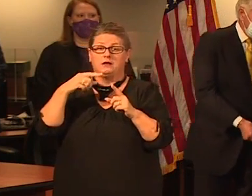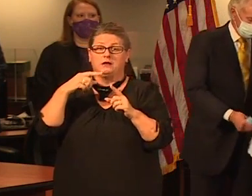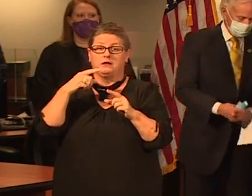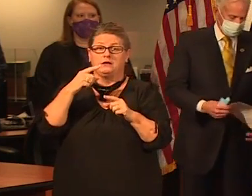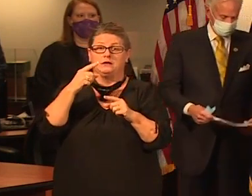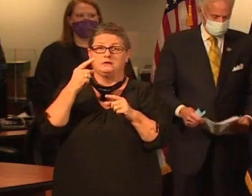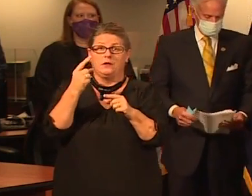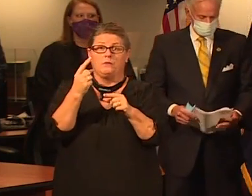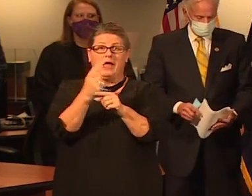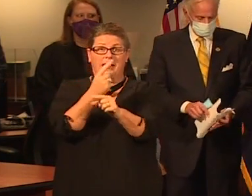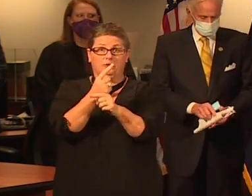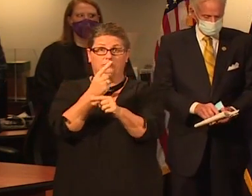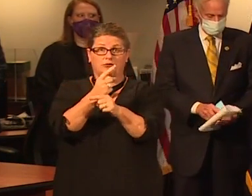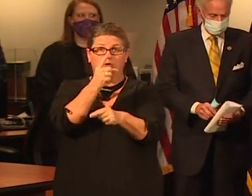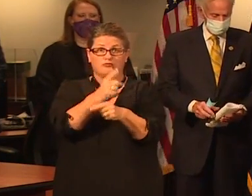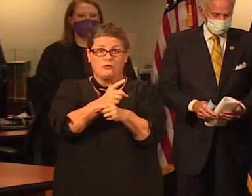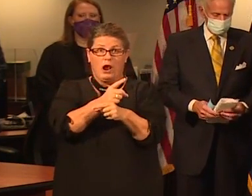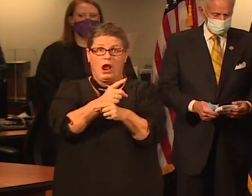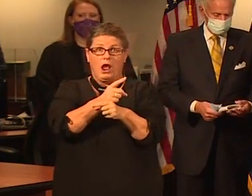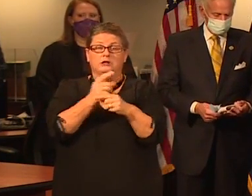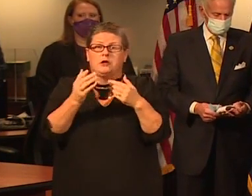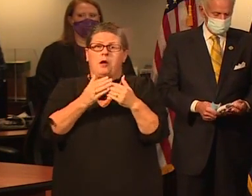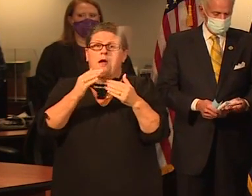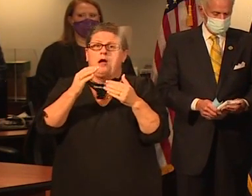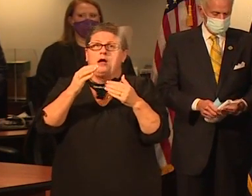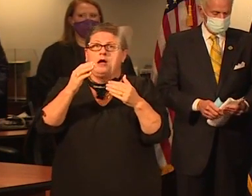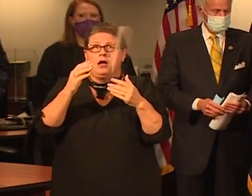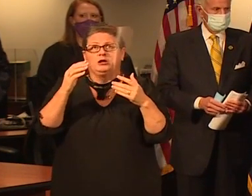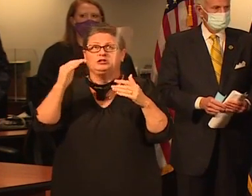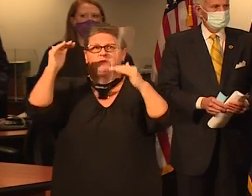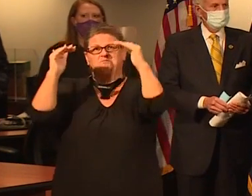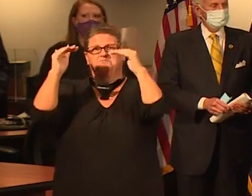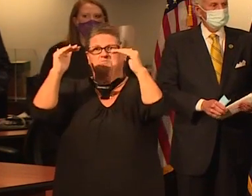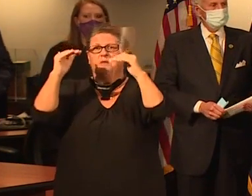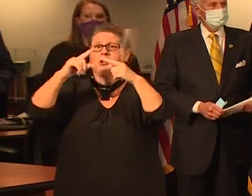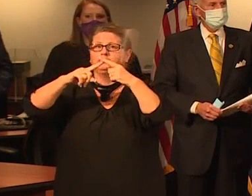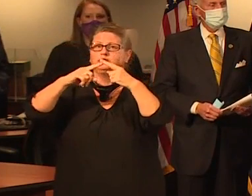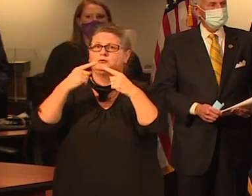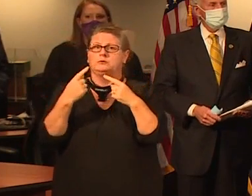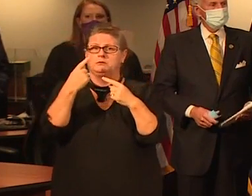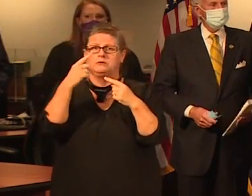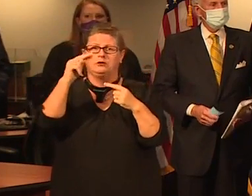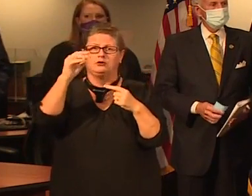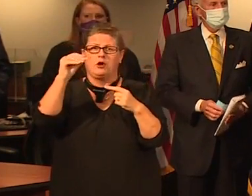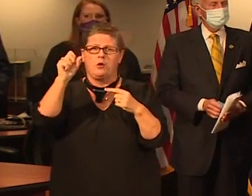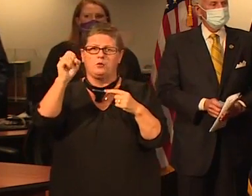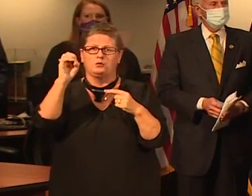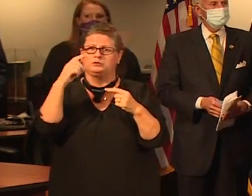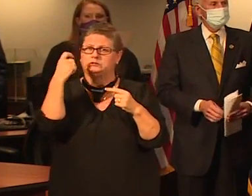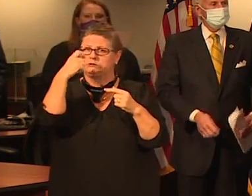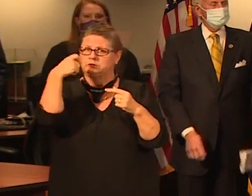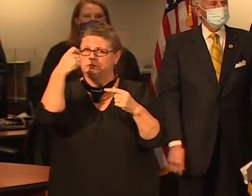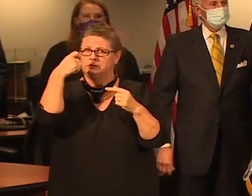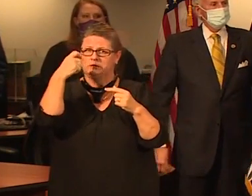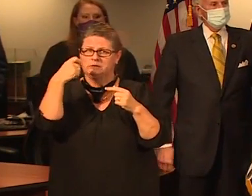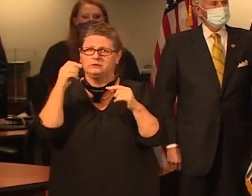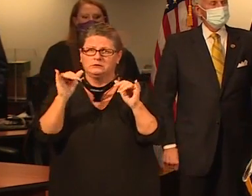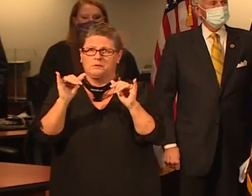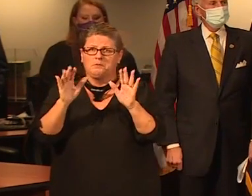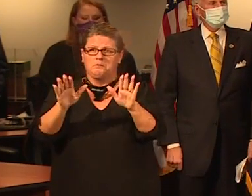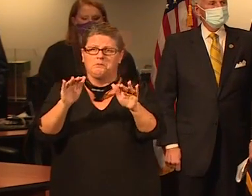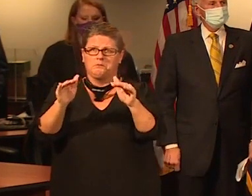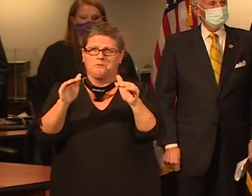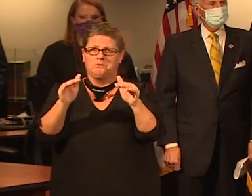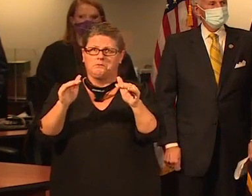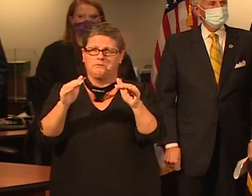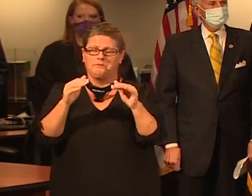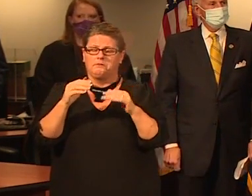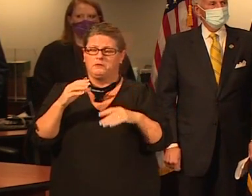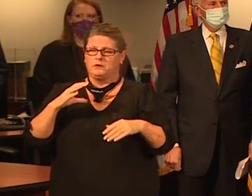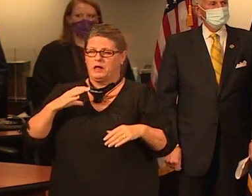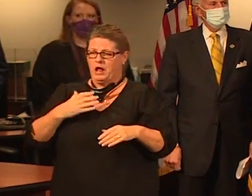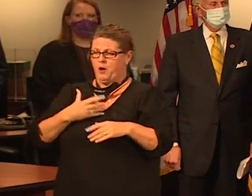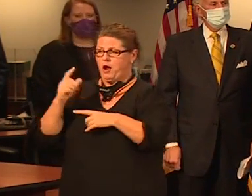MY UNDERSTANDING T THAT IS THE LEVEL OF ACCURACY IS ALMOST EQUIVALENT TO THE PCR AND THE OTHER TYPE OF TESTING, THE NASAL SWAB TESTING, AND WE ARE